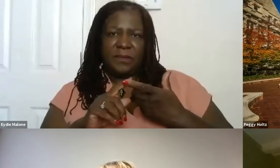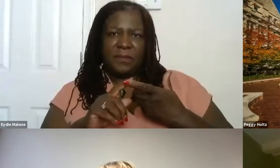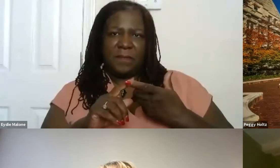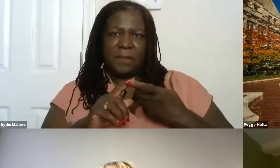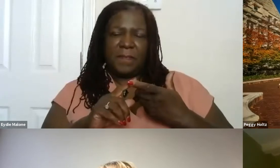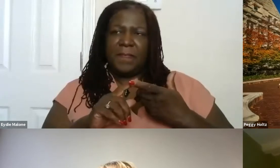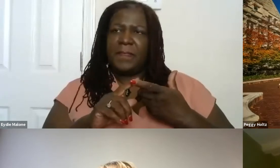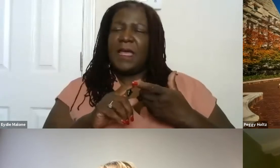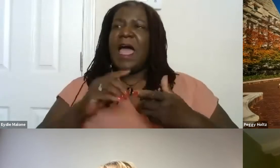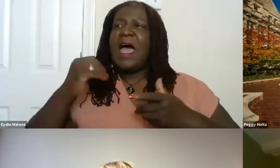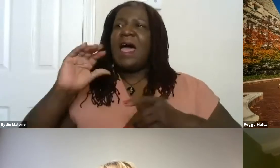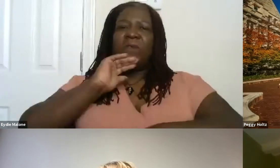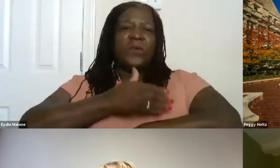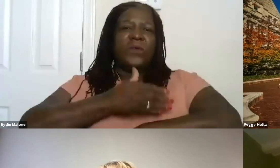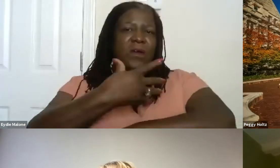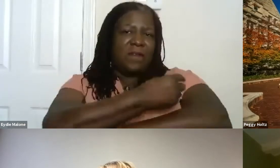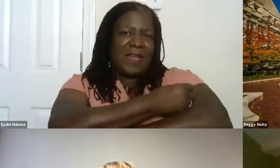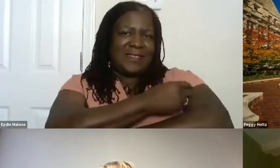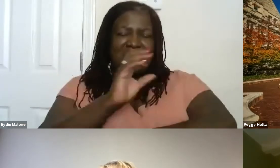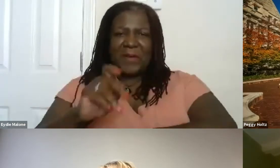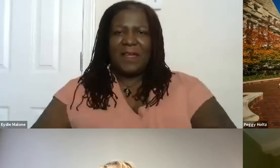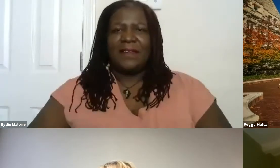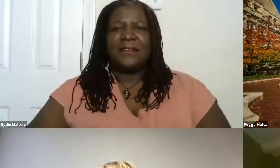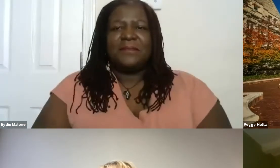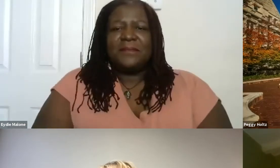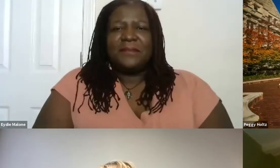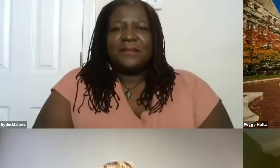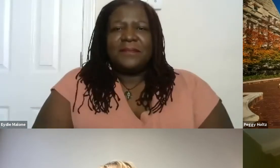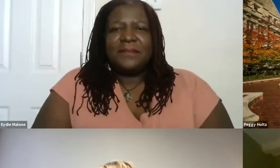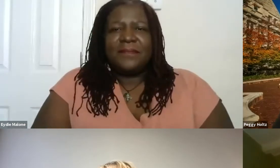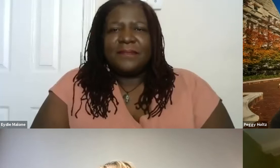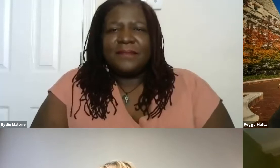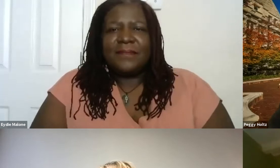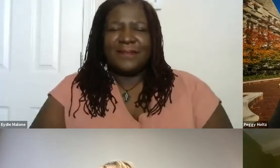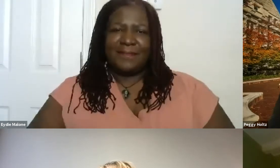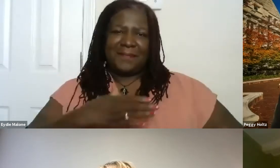vaccinated and her whole family. JOANNE TEDESCO: Sure. Happy to share. Hello,